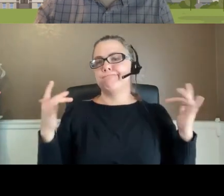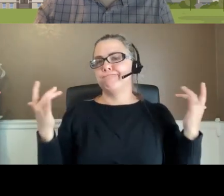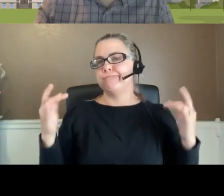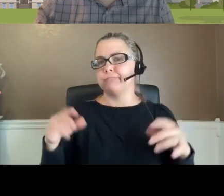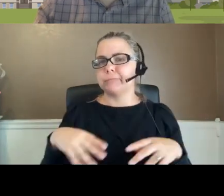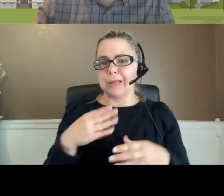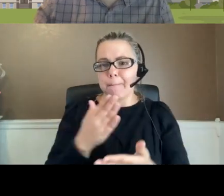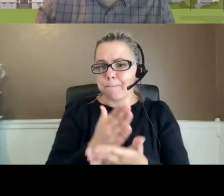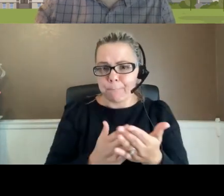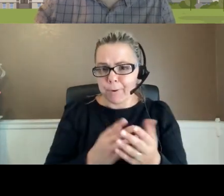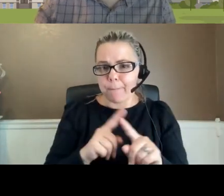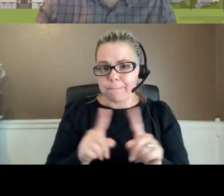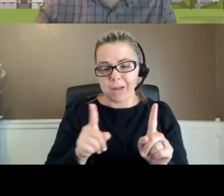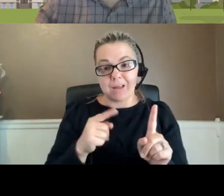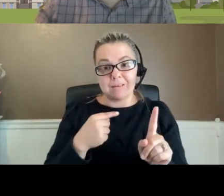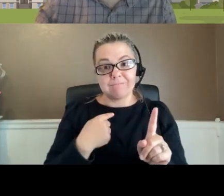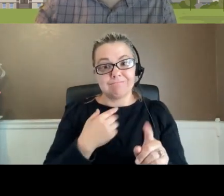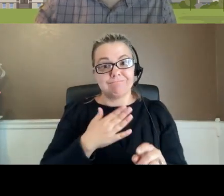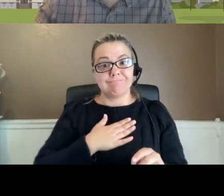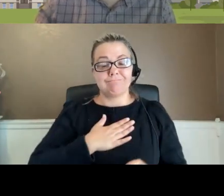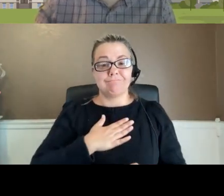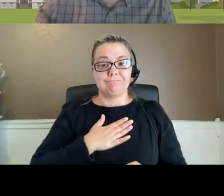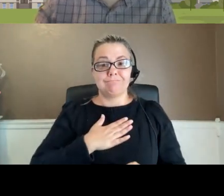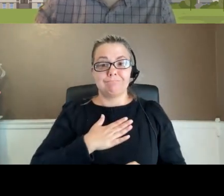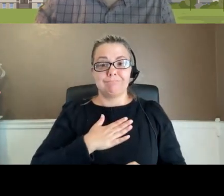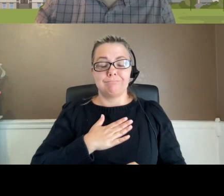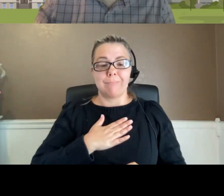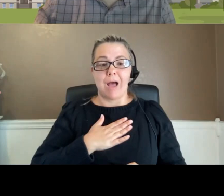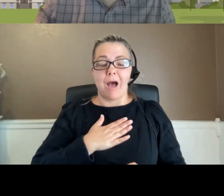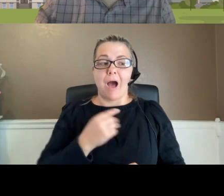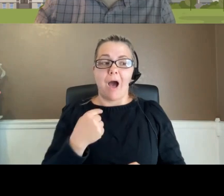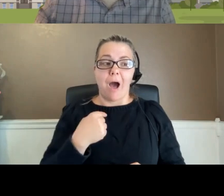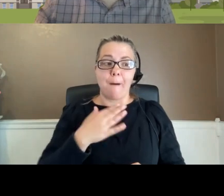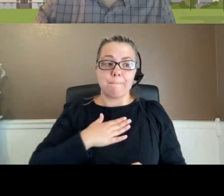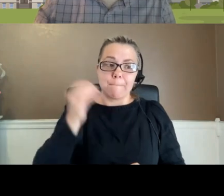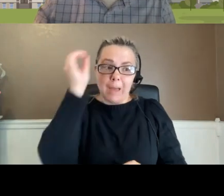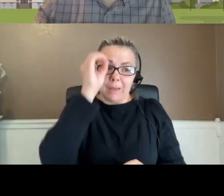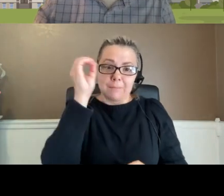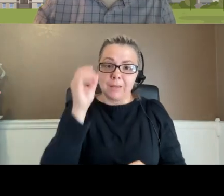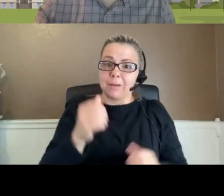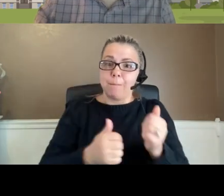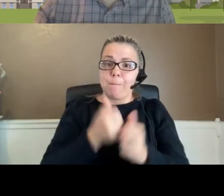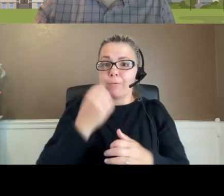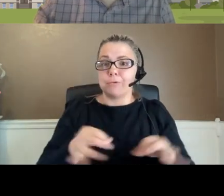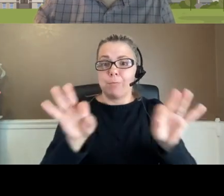but I would argue that it's perhaps the most important component of testing, because it